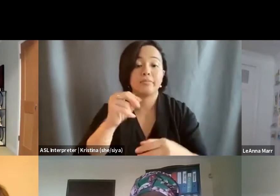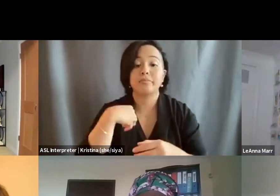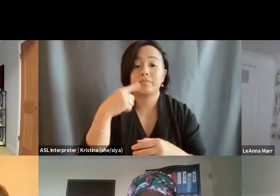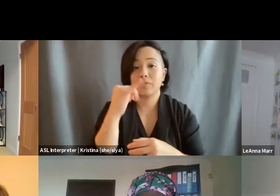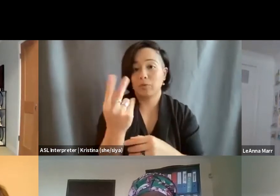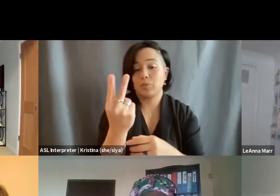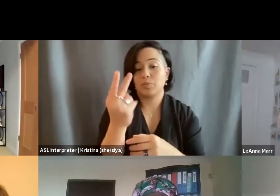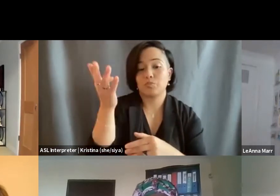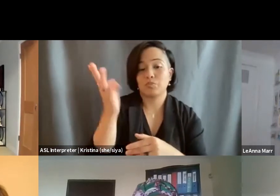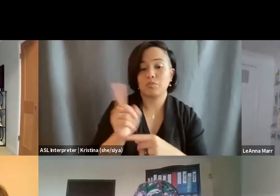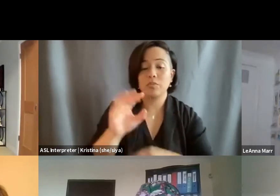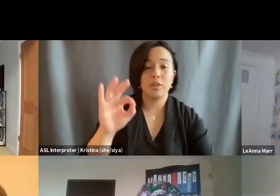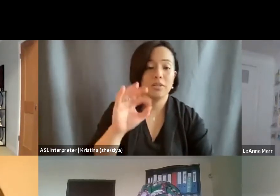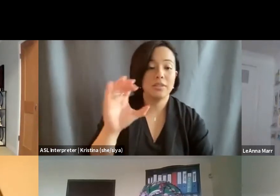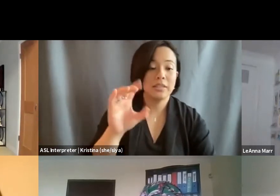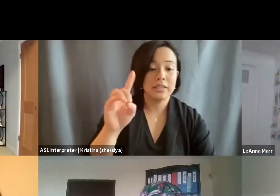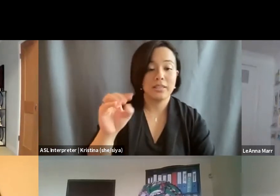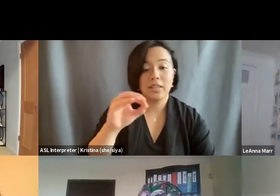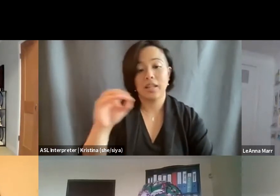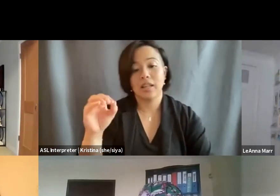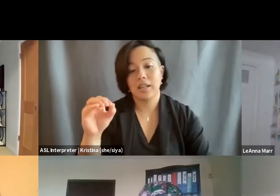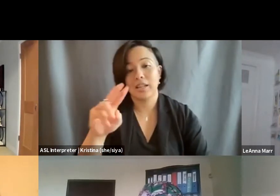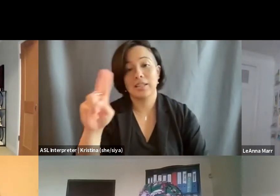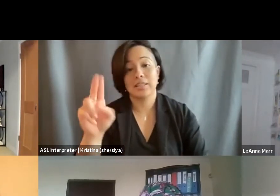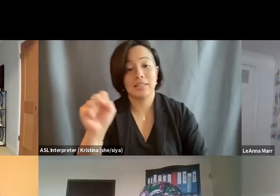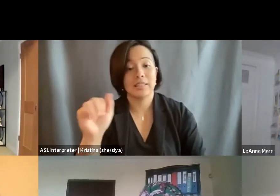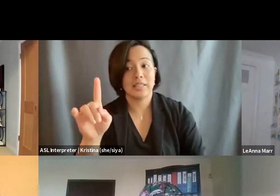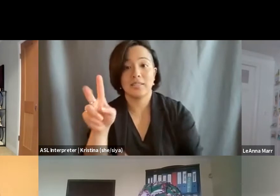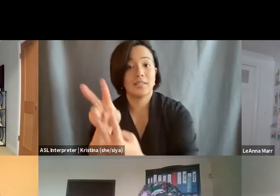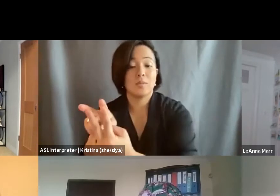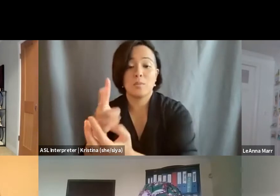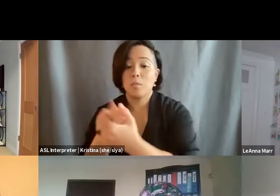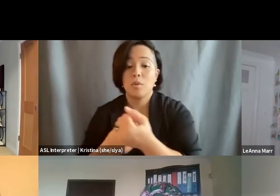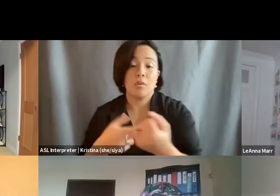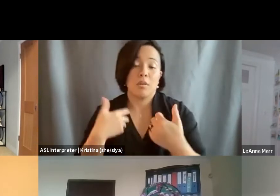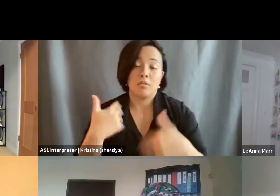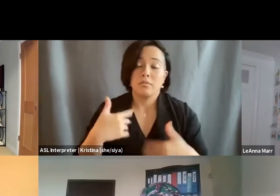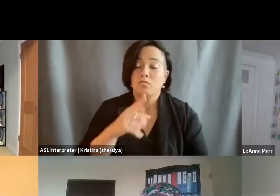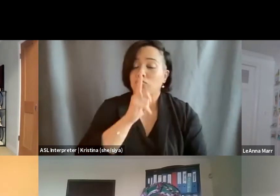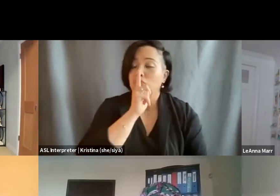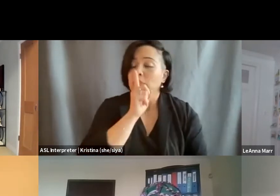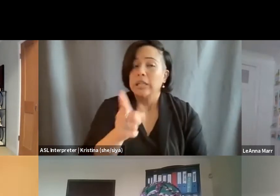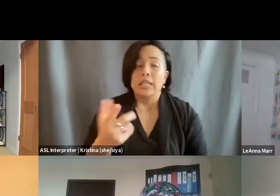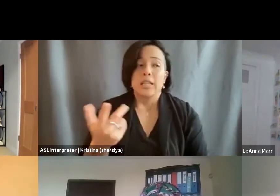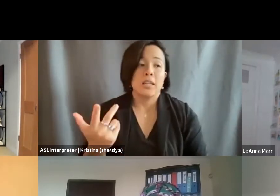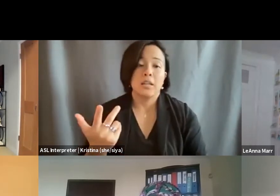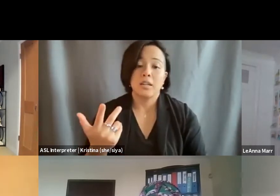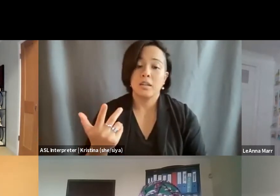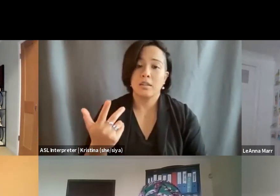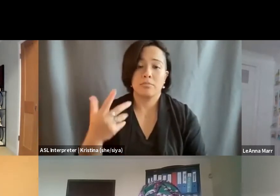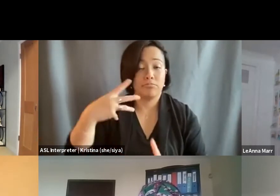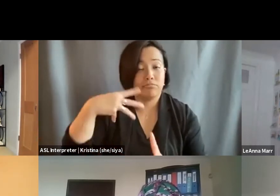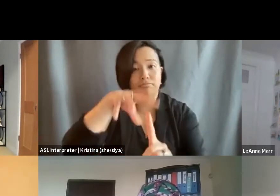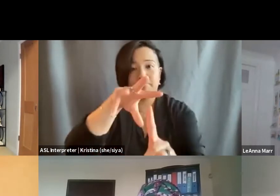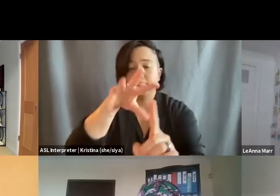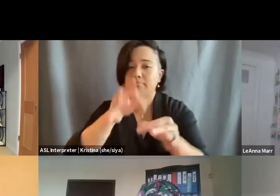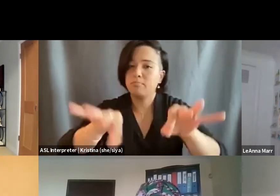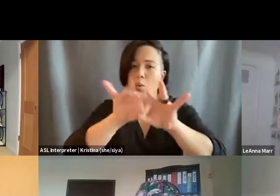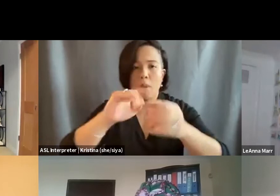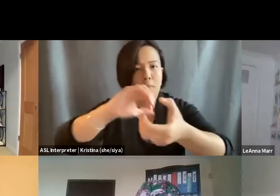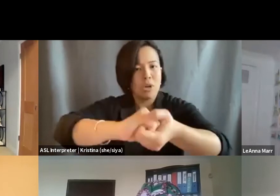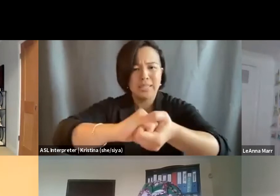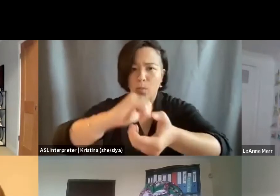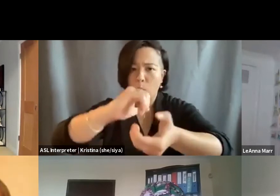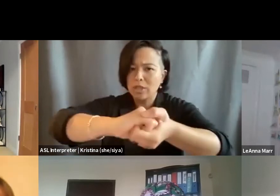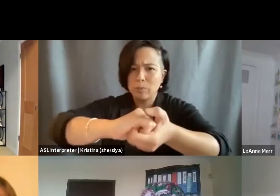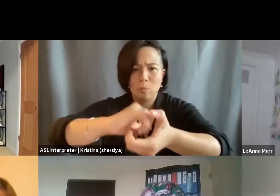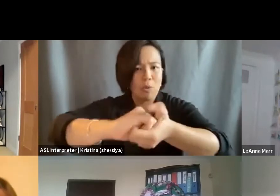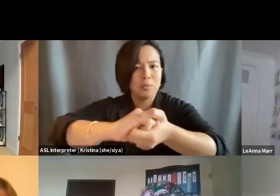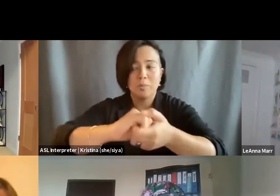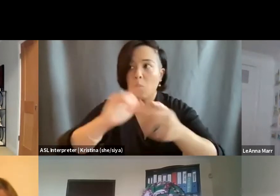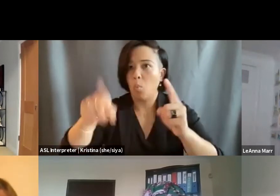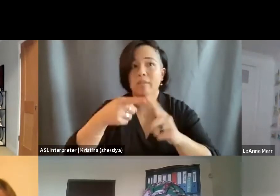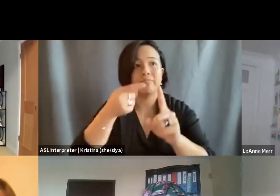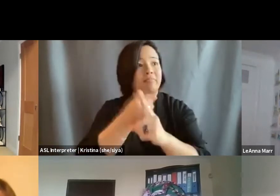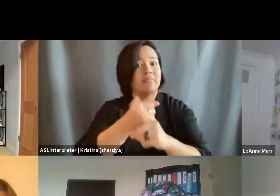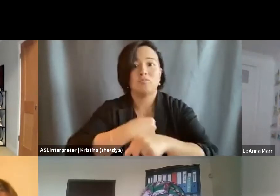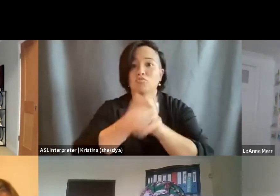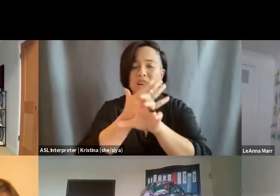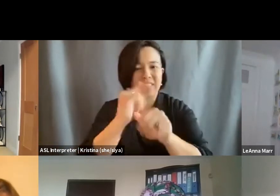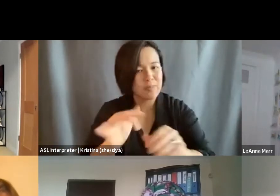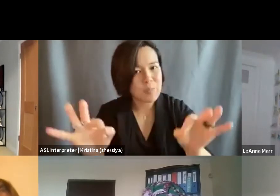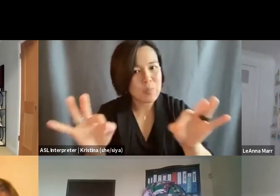crisis. In our countries